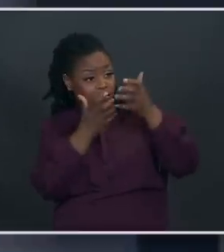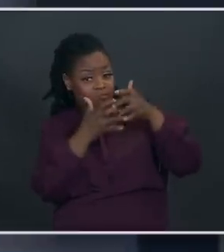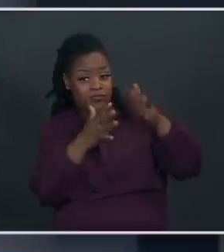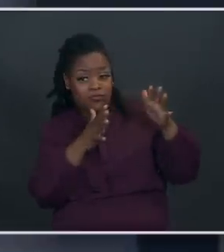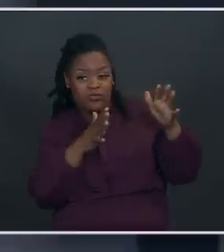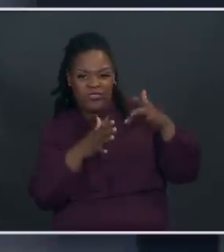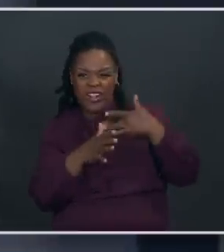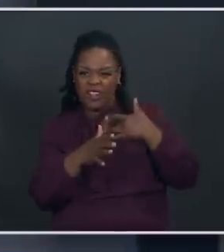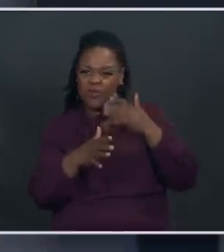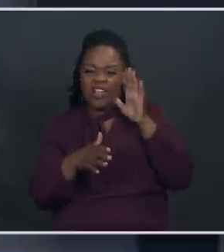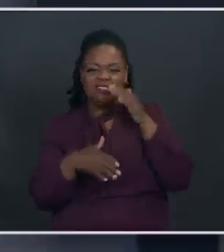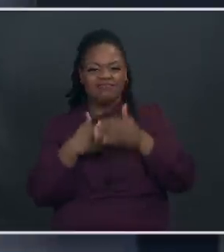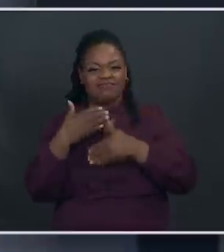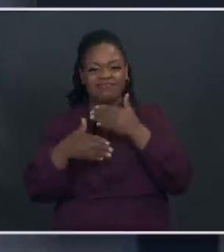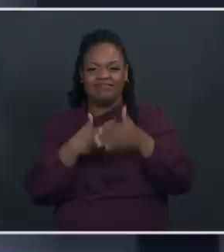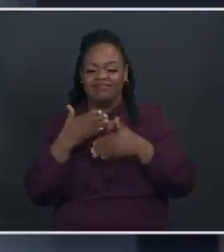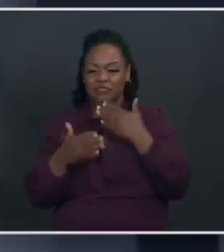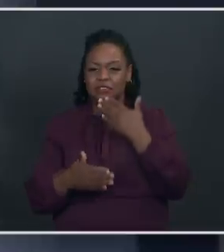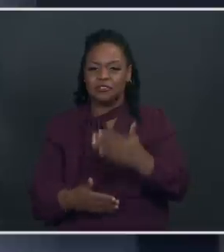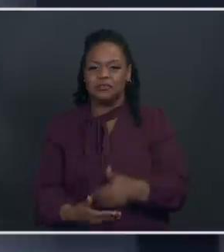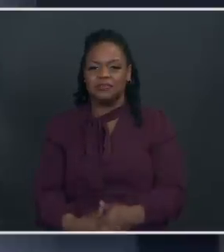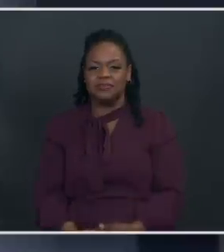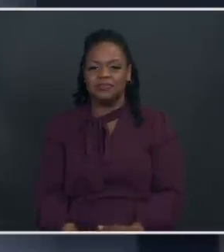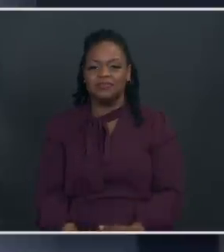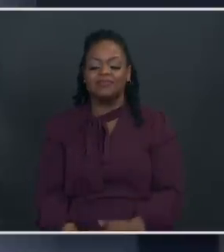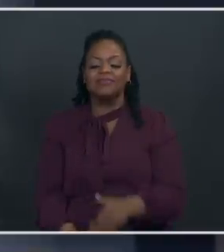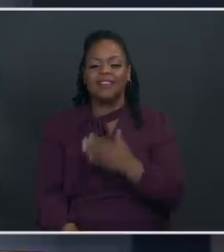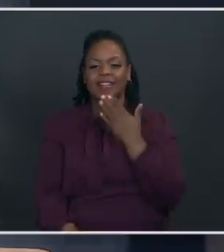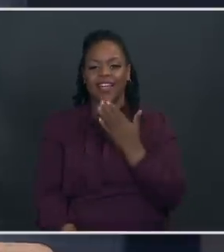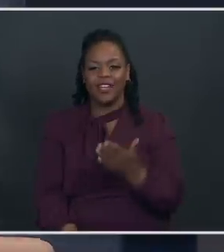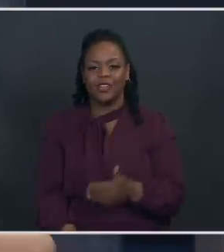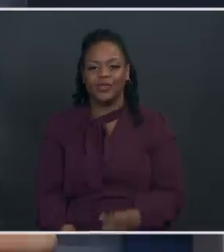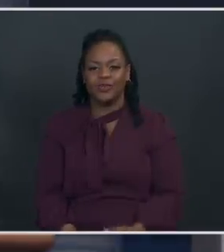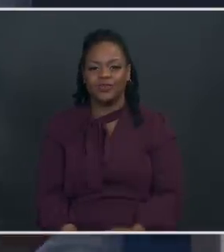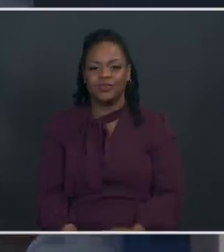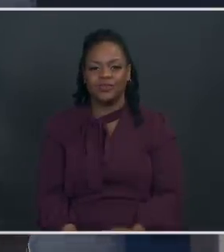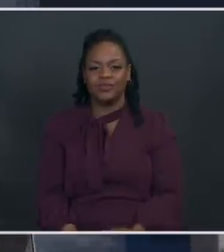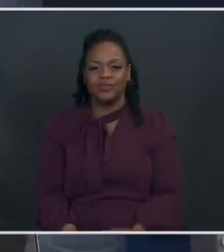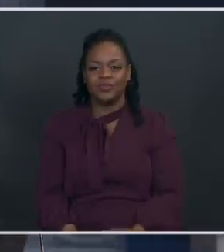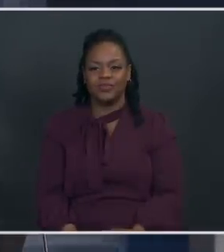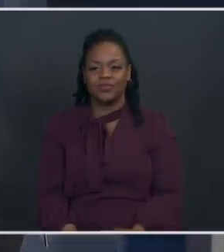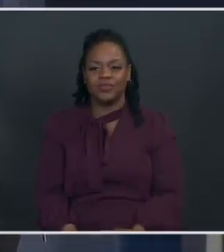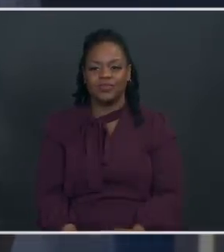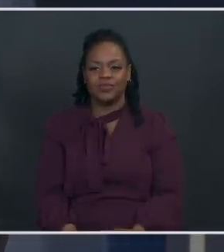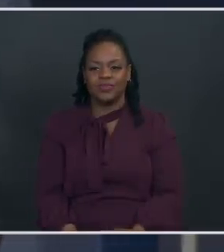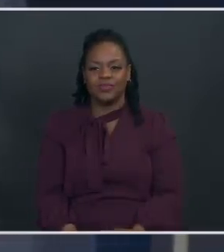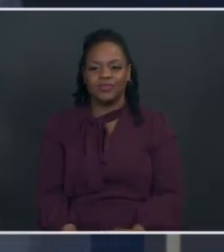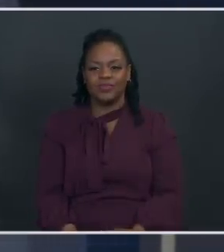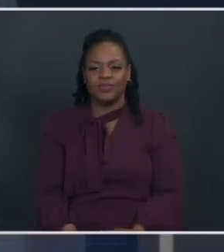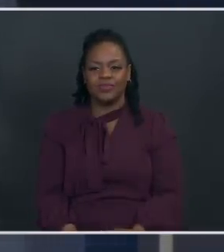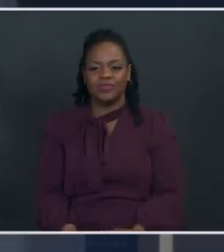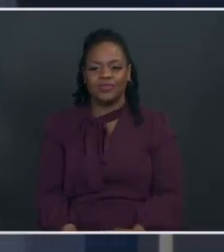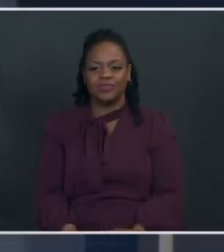Ms. Psaki: All right. Let's start with Nancy. The Press: Thank you so much. Secretary Kerry,